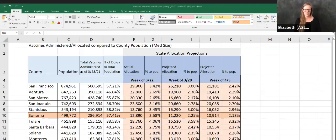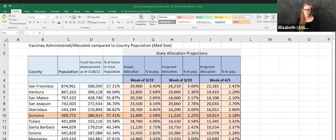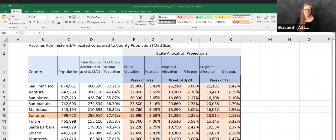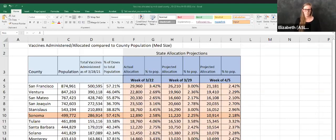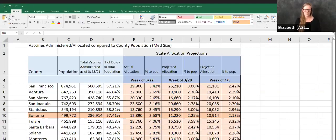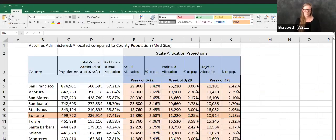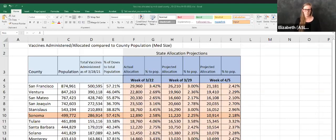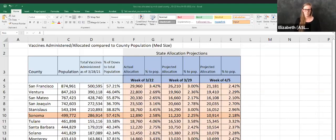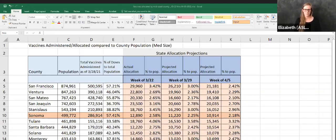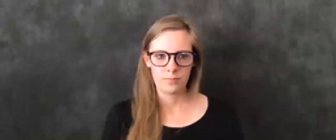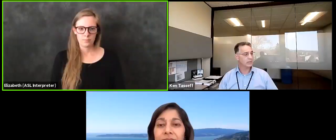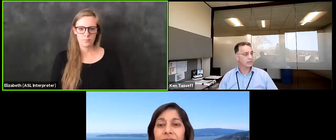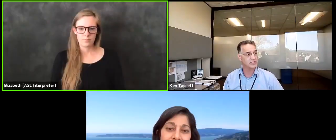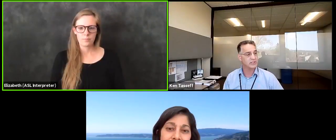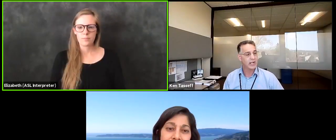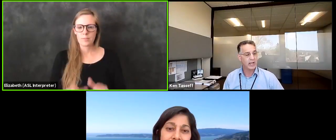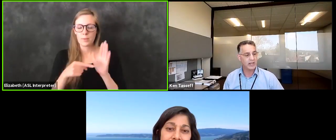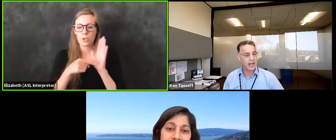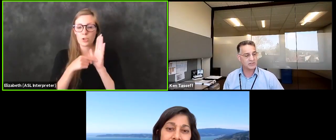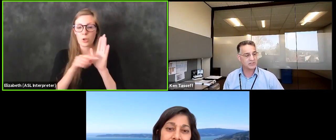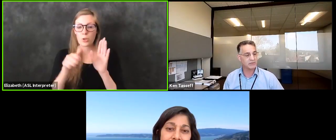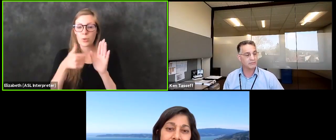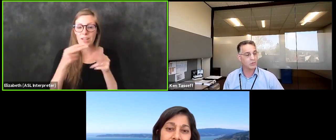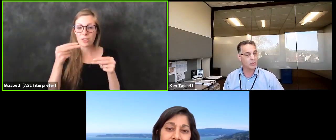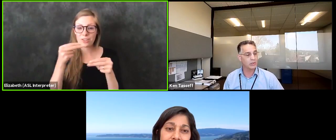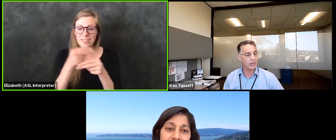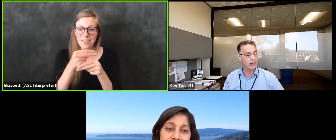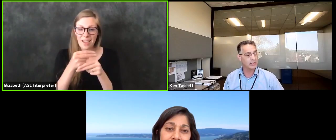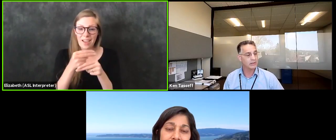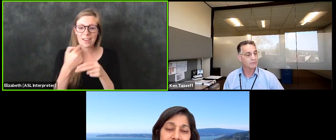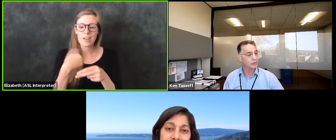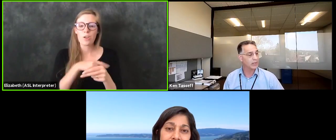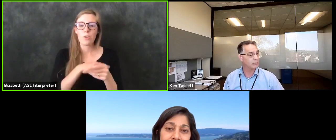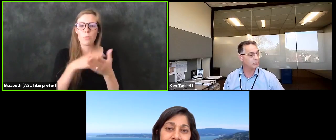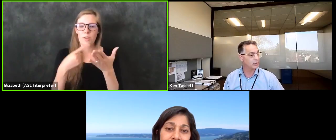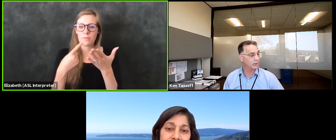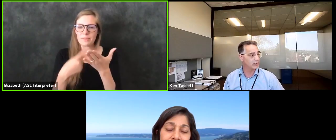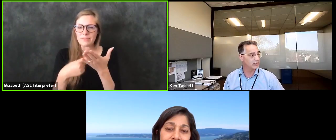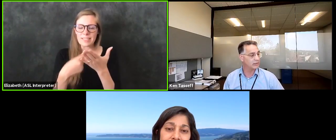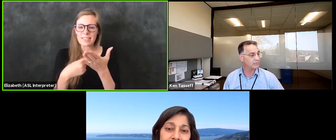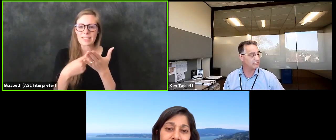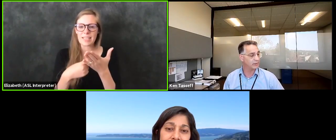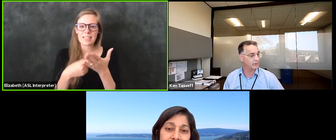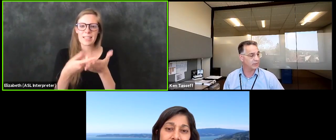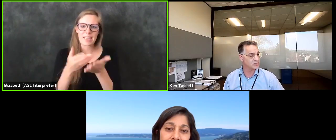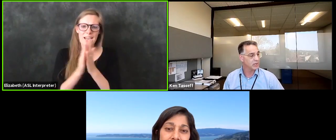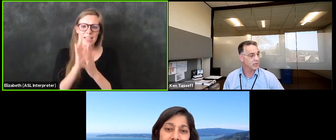the state, our state partners and asking for for help in a couple of areas.